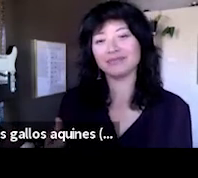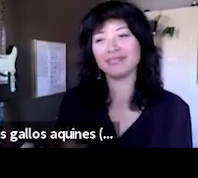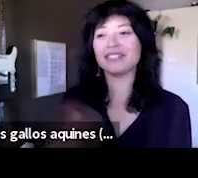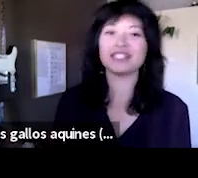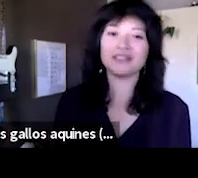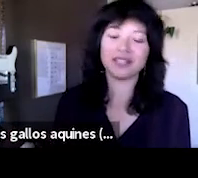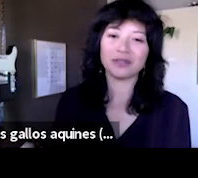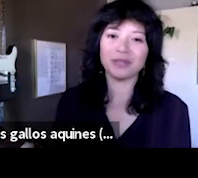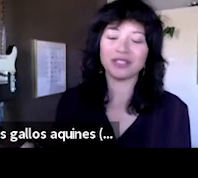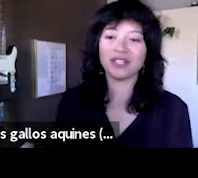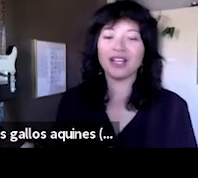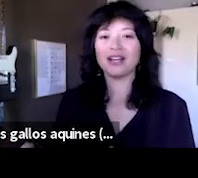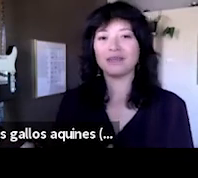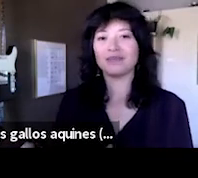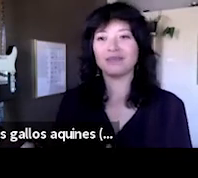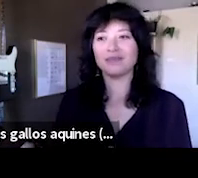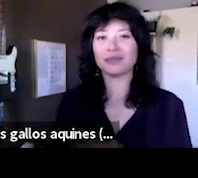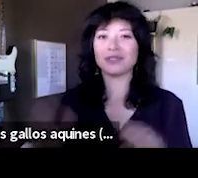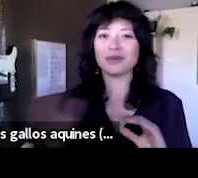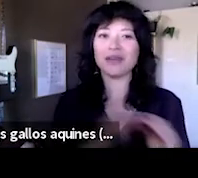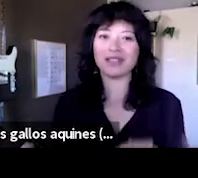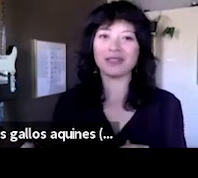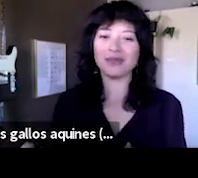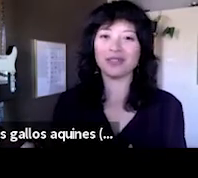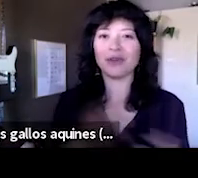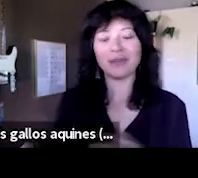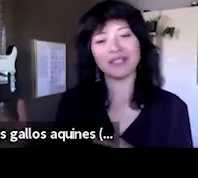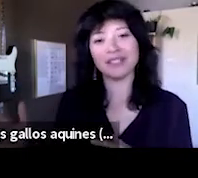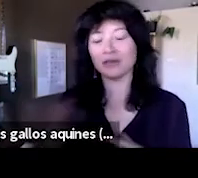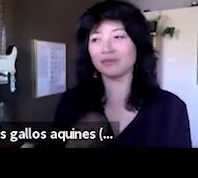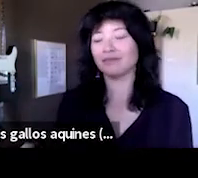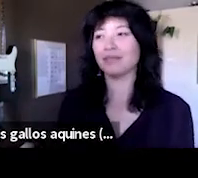these initiatives that we’re to pitch. So just going back to what the grappling oh, maybe I'll